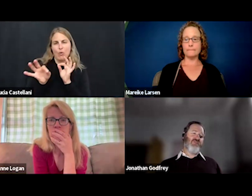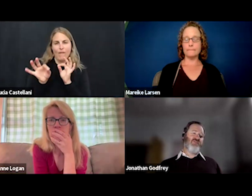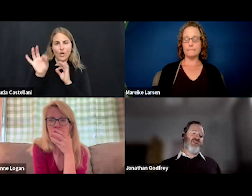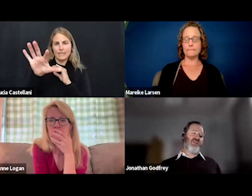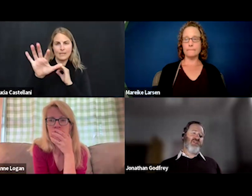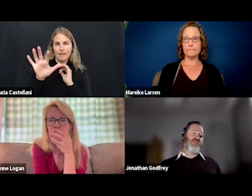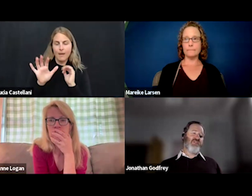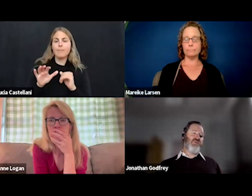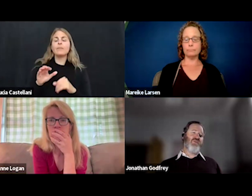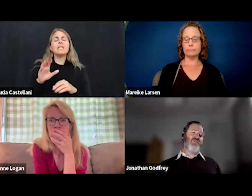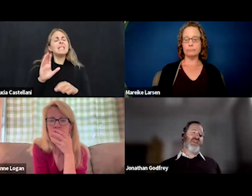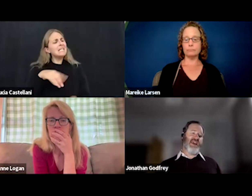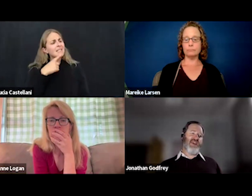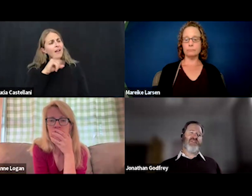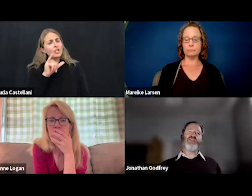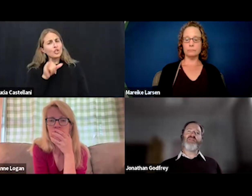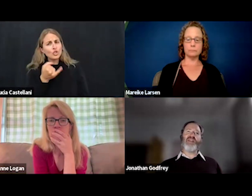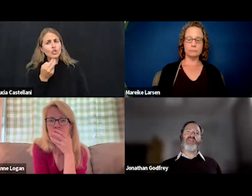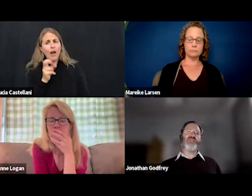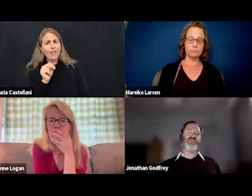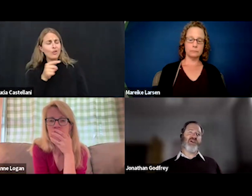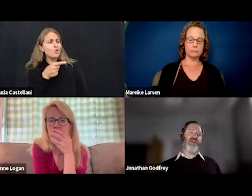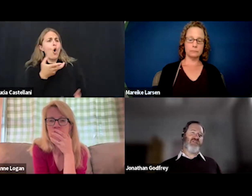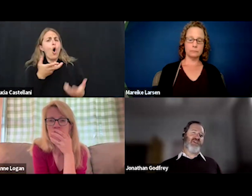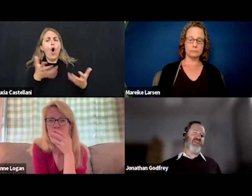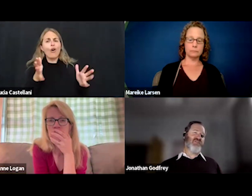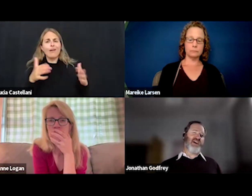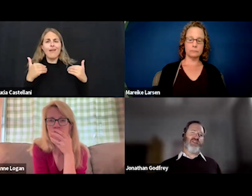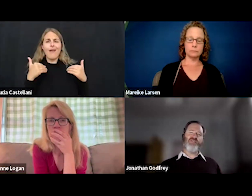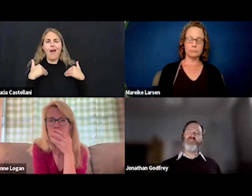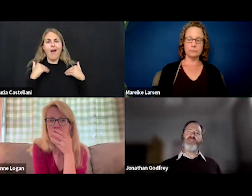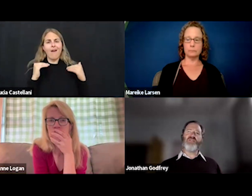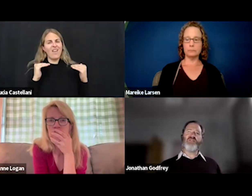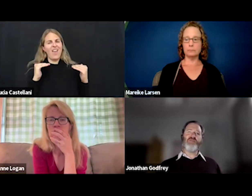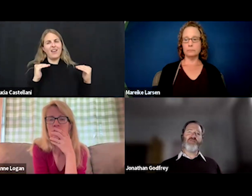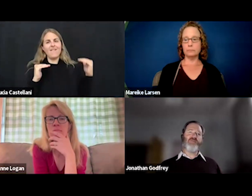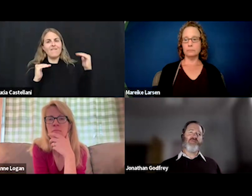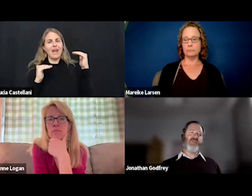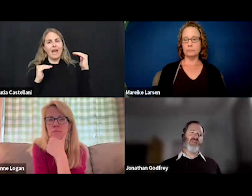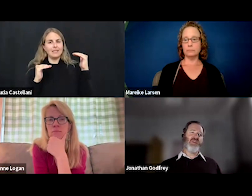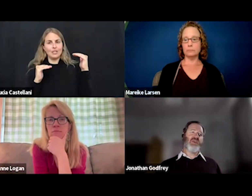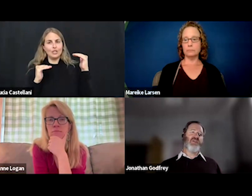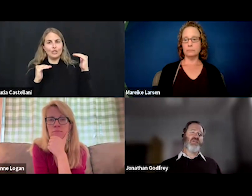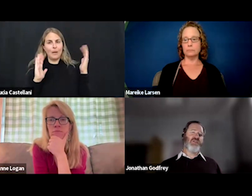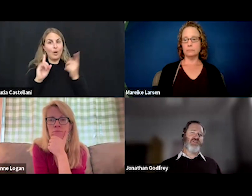"Jonathan, you already have an advantage over these other students.